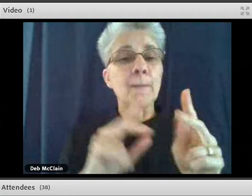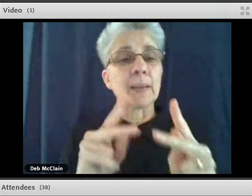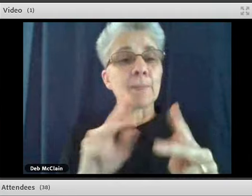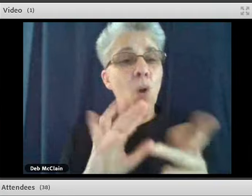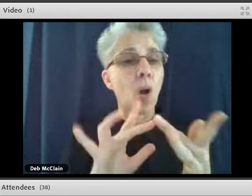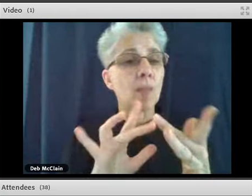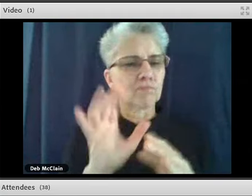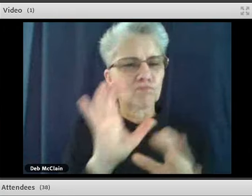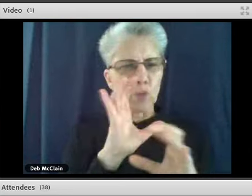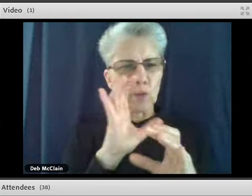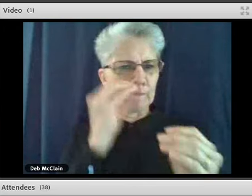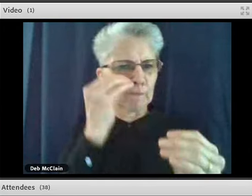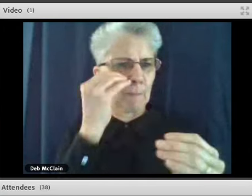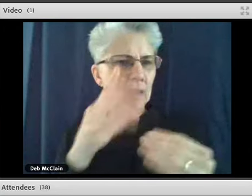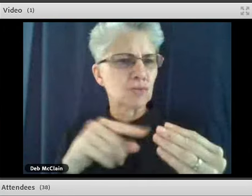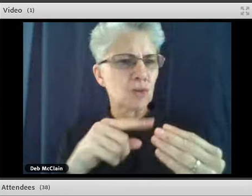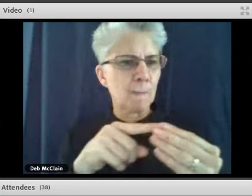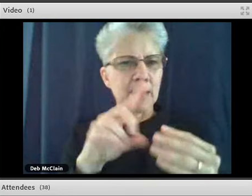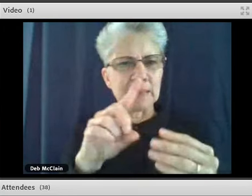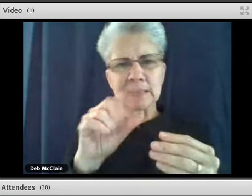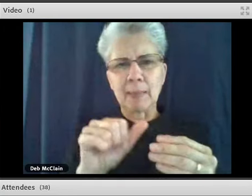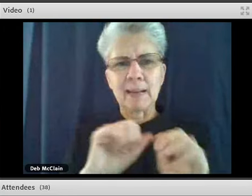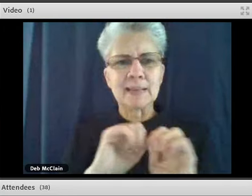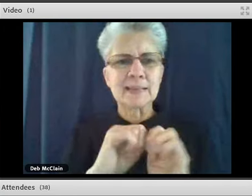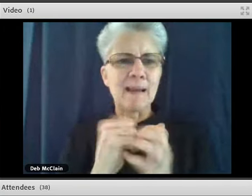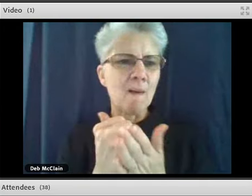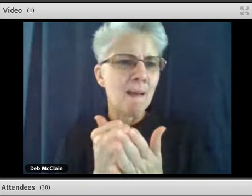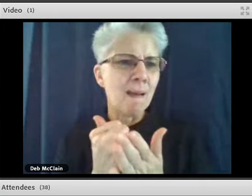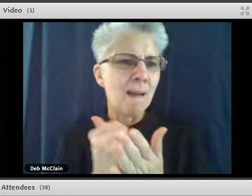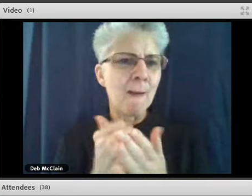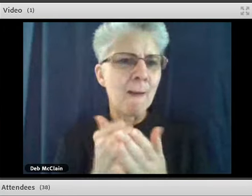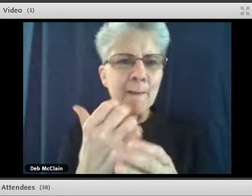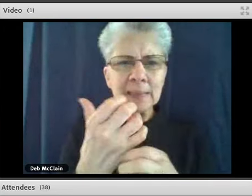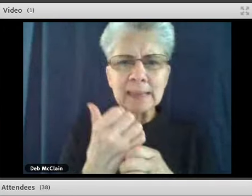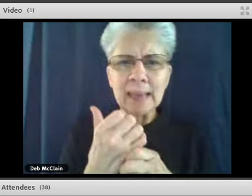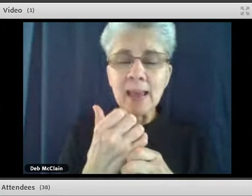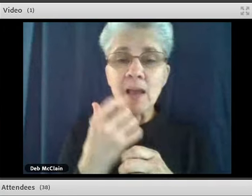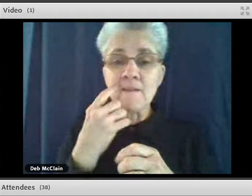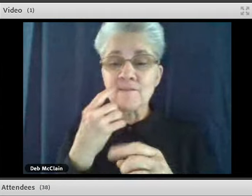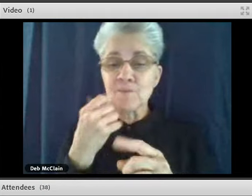They're looking for information about disabilities, about health, about them or their caregiver.